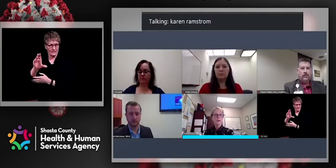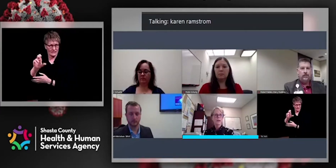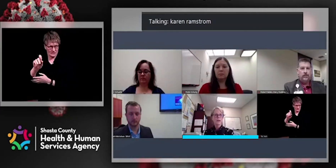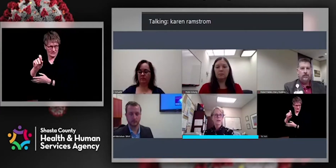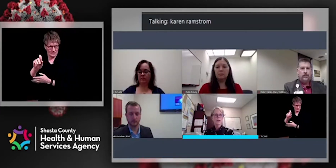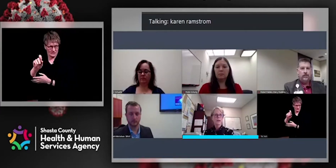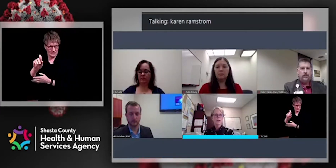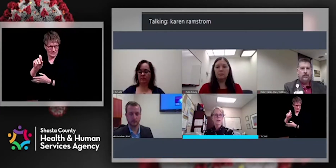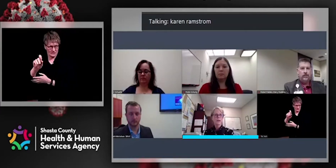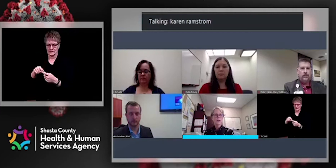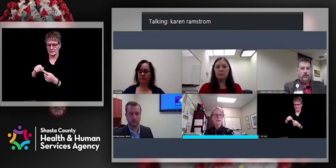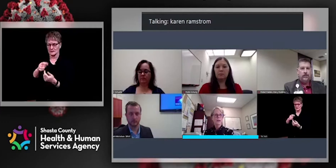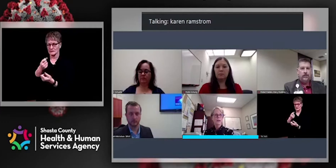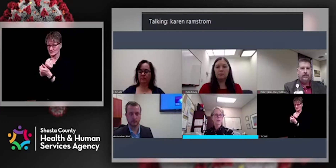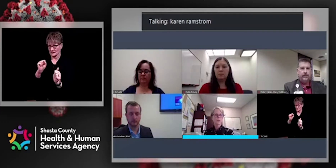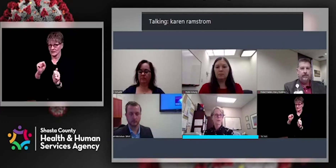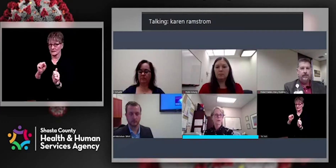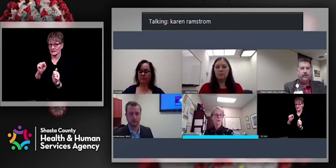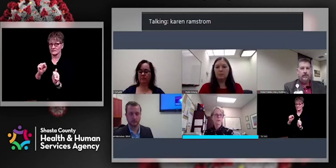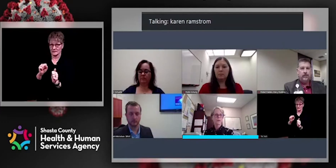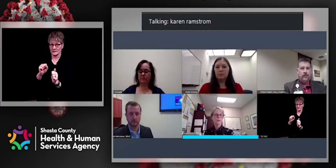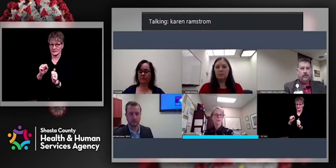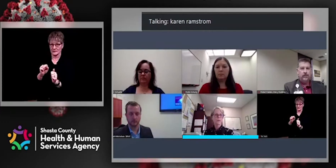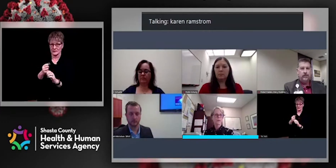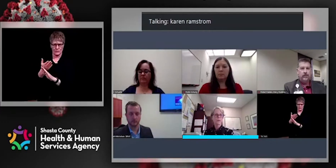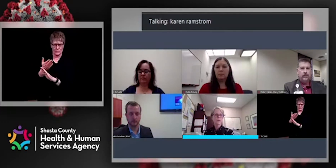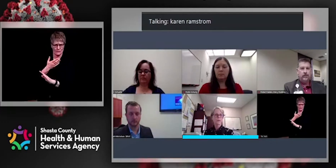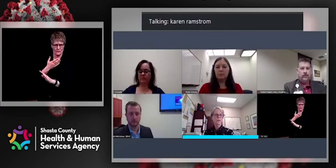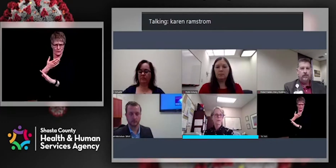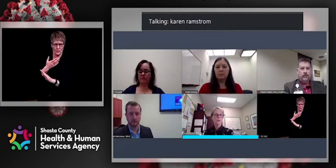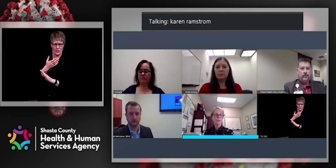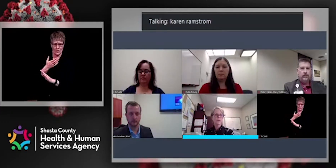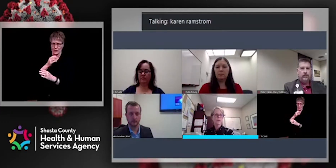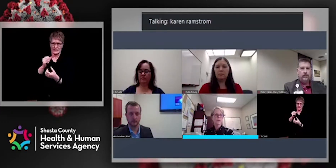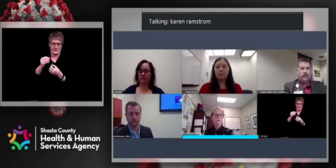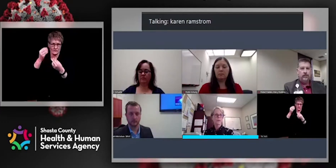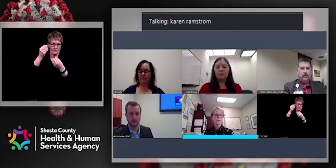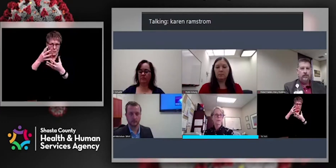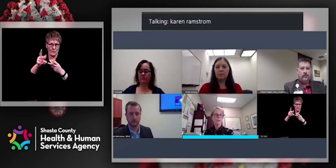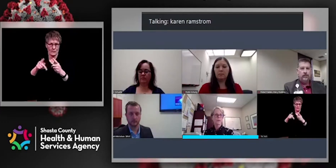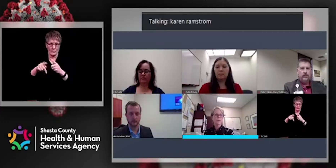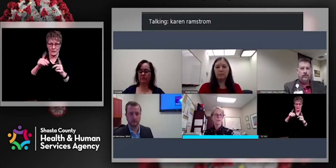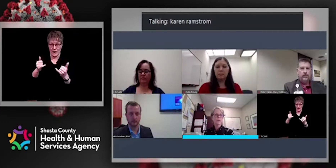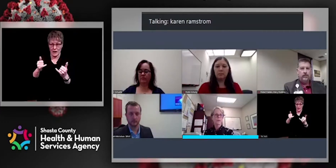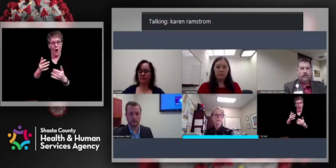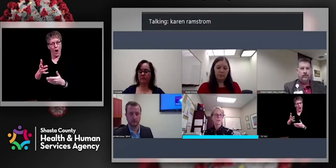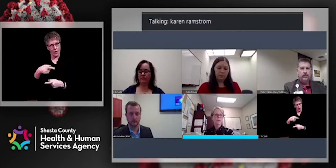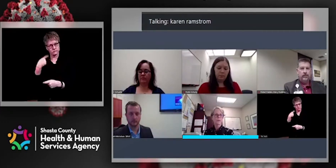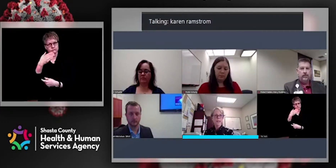that Pfizer had previously released, which were very, very reassuring. In addition to the FDA,